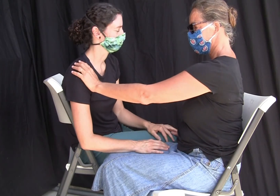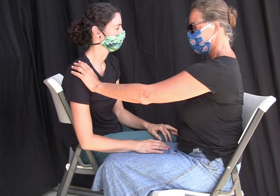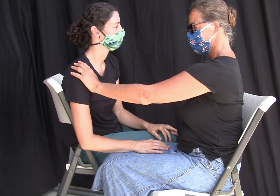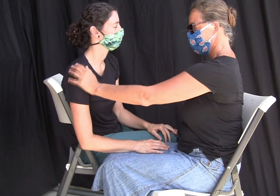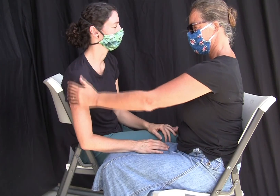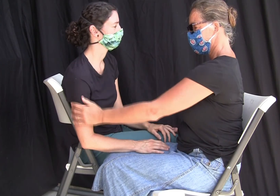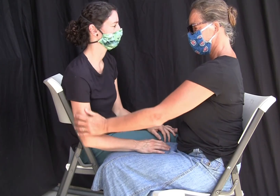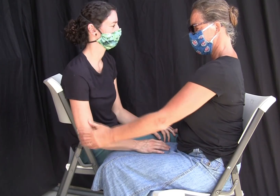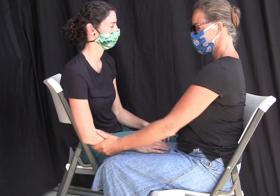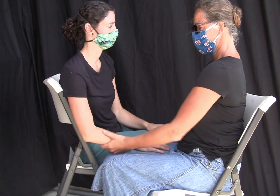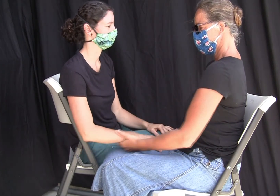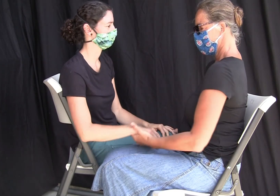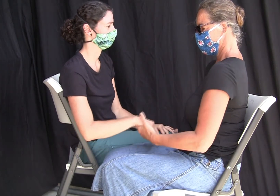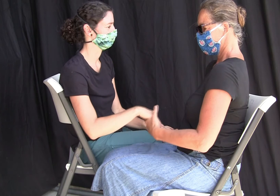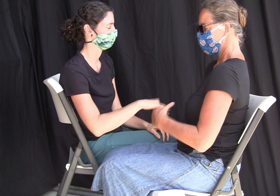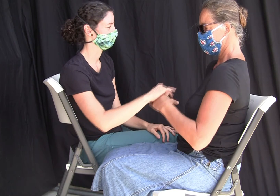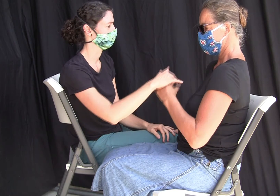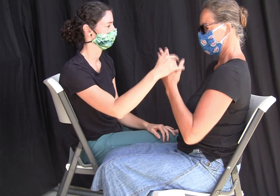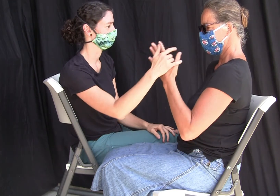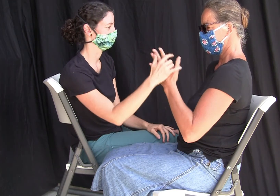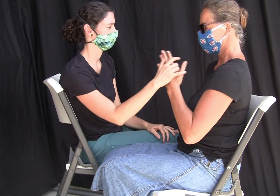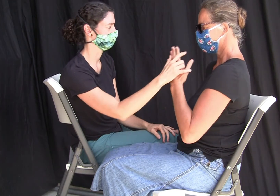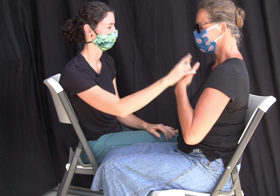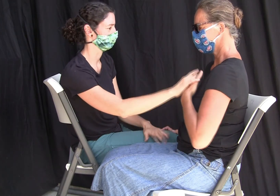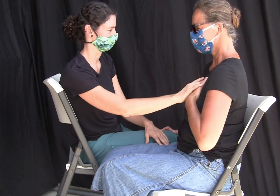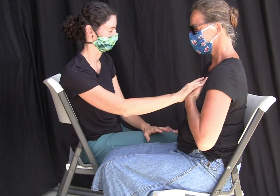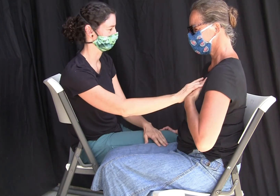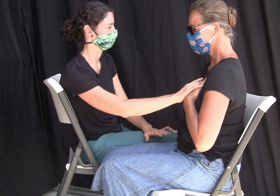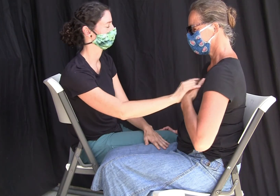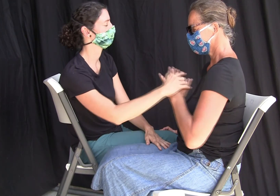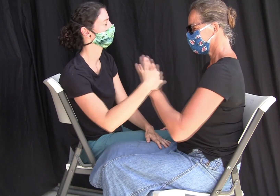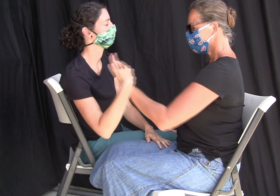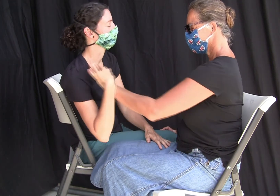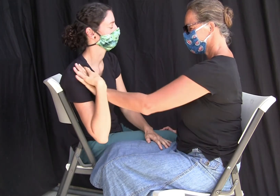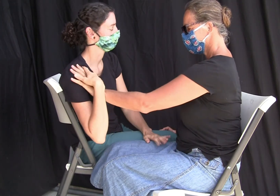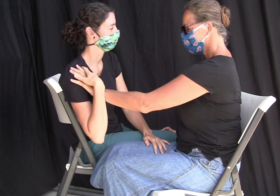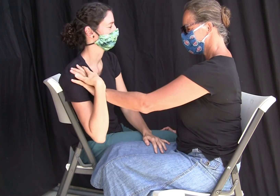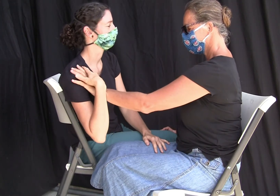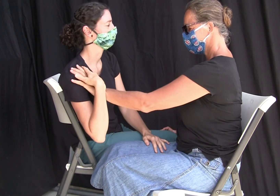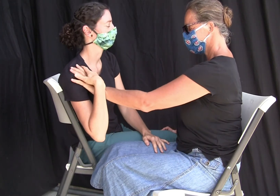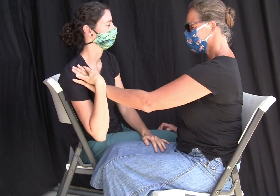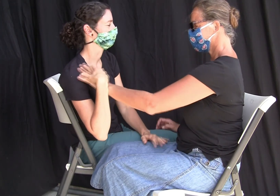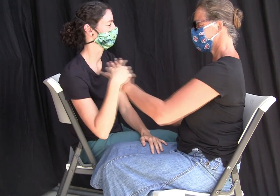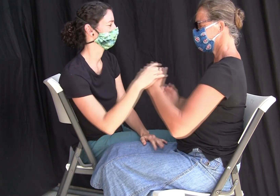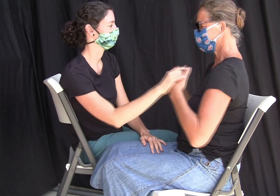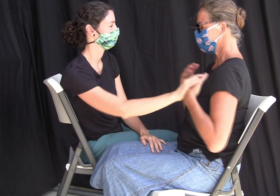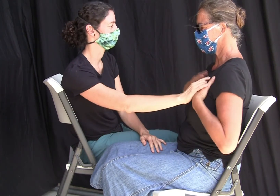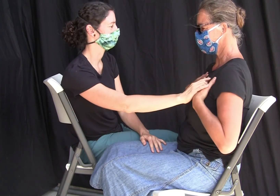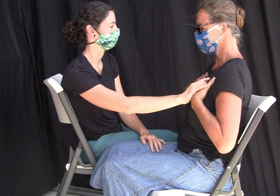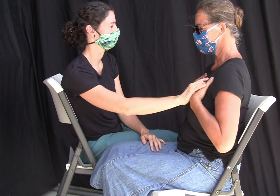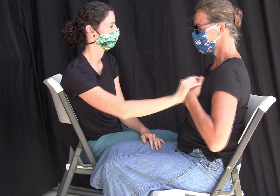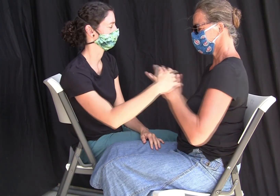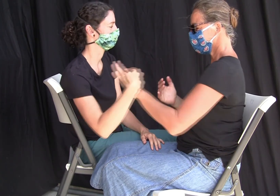A signer that is left hand dominant pairs their left hand with the listeners right hand, and the listeners left hand now rest on the signer's leg,